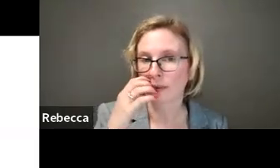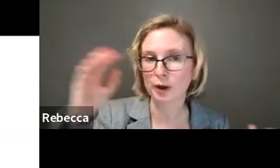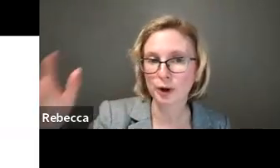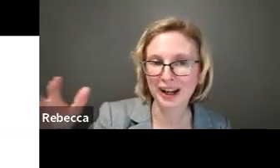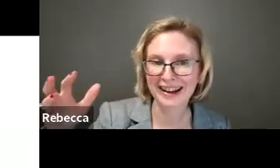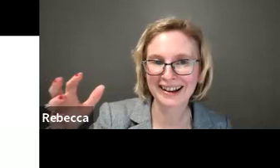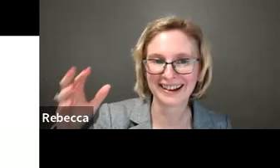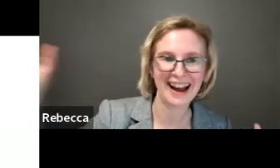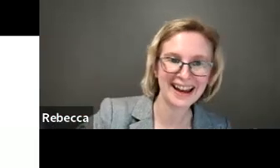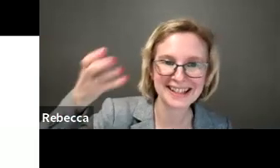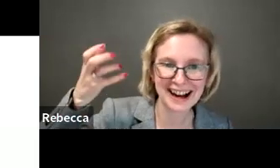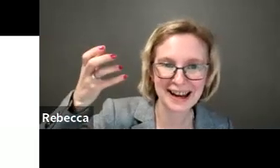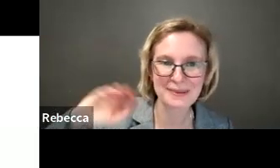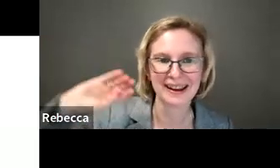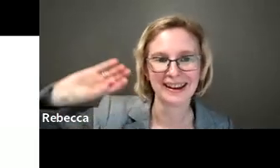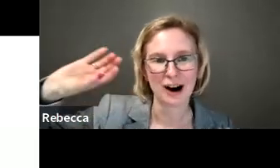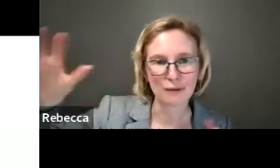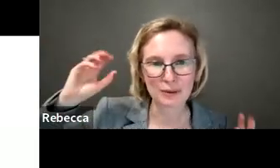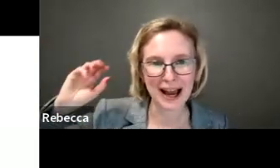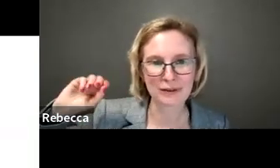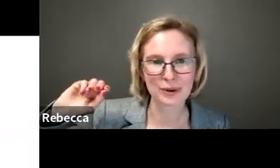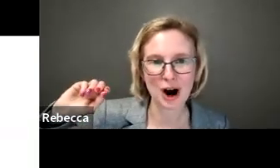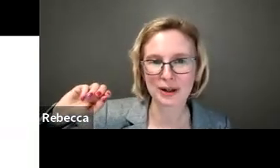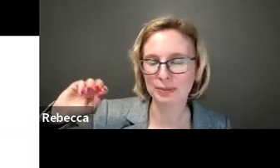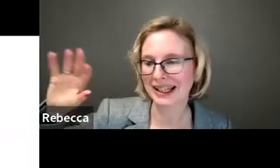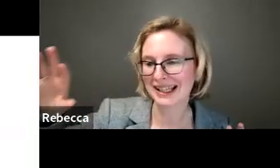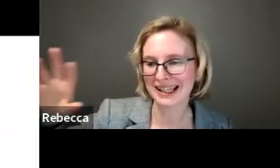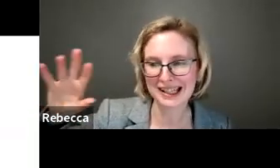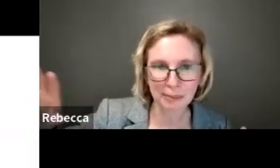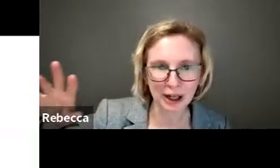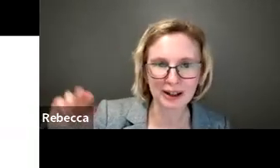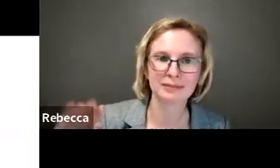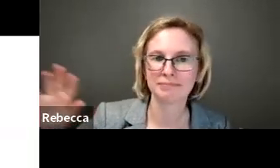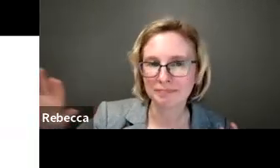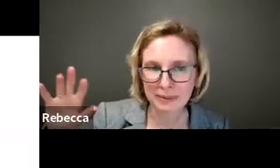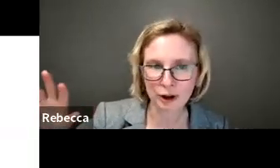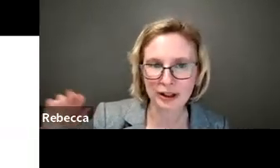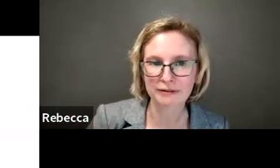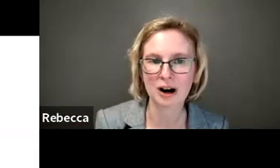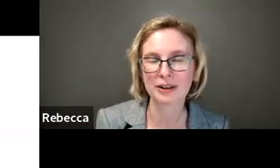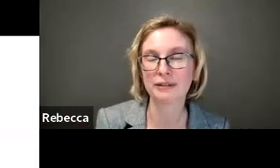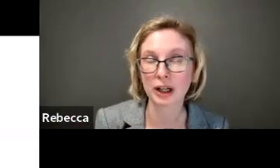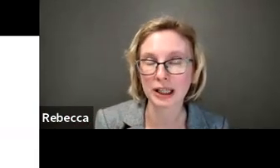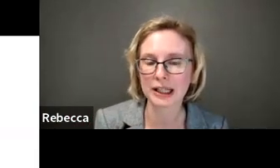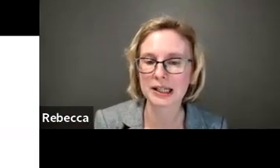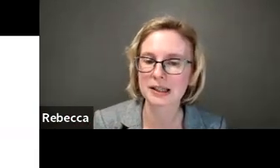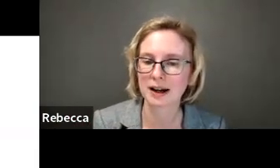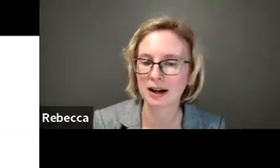we're recruiting ahead of time, hopefully, we have those all in place in the summer, maybe early fall at the very latest.